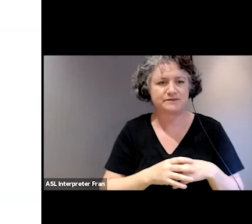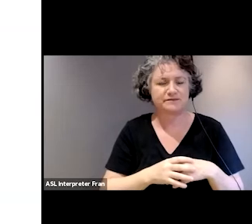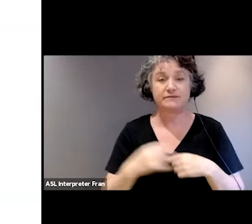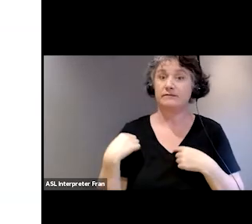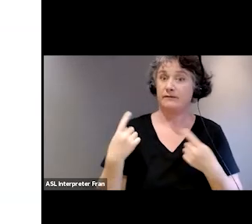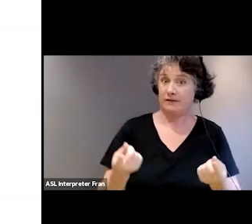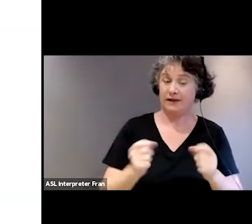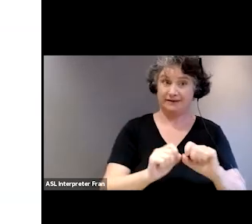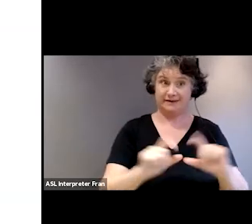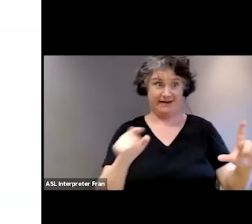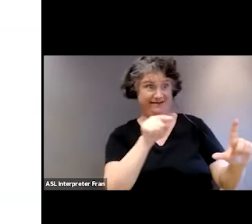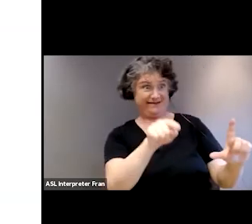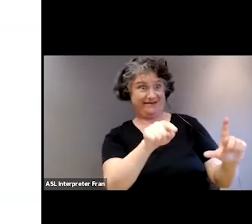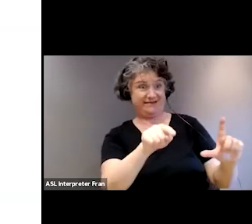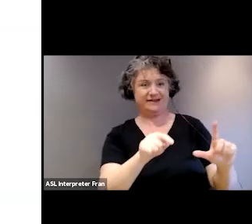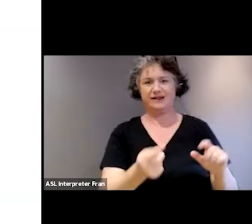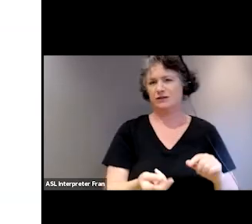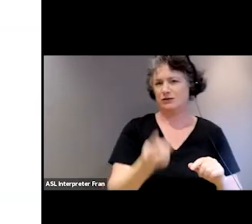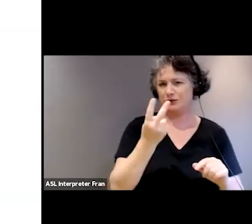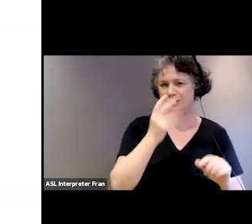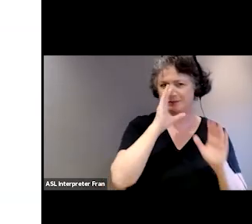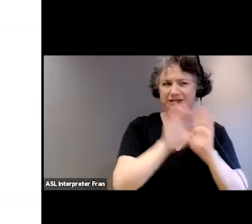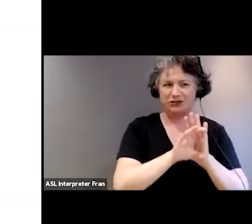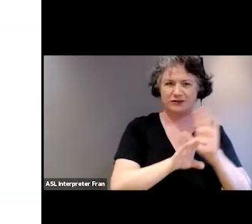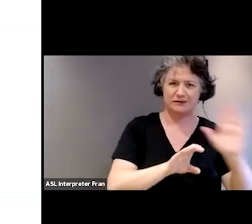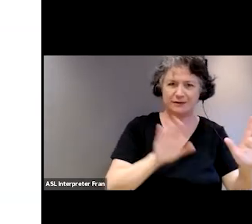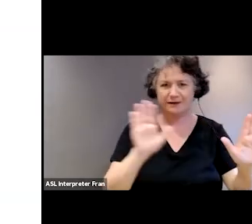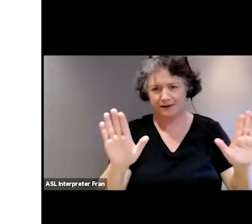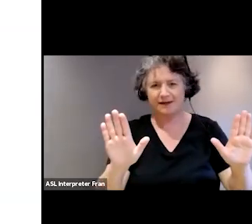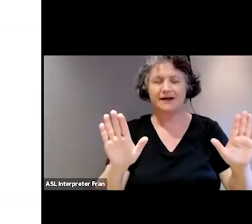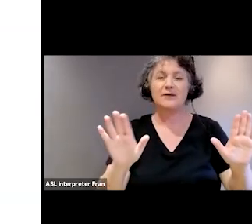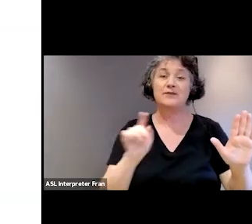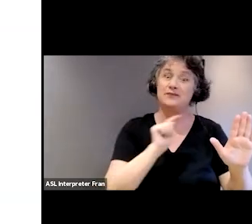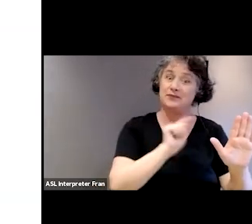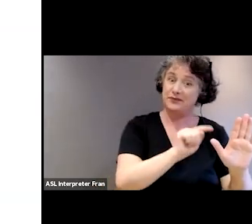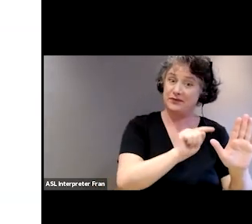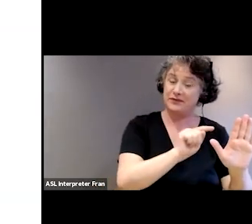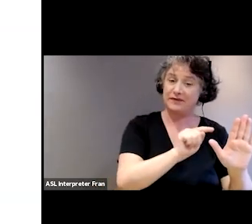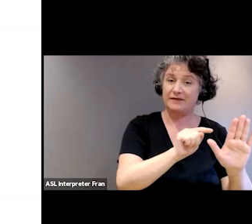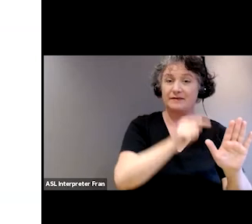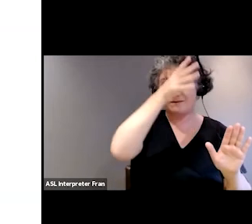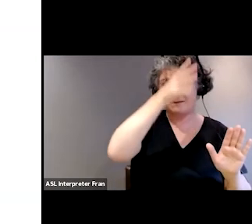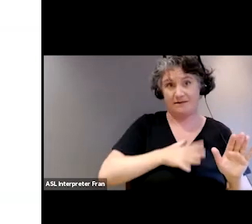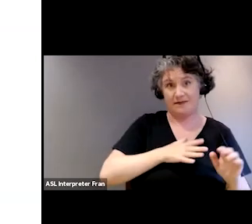19 vaccines for people in your life or people that you work with. Jess and I are by no